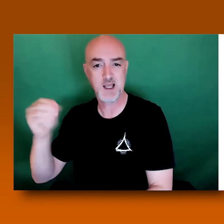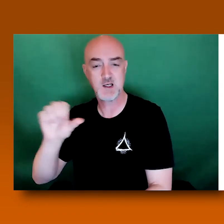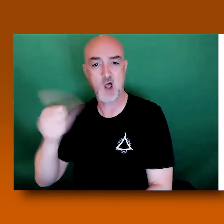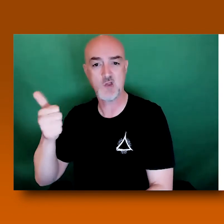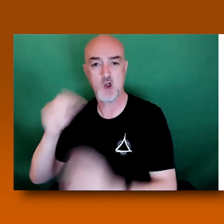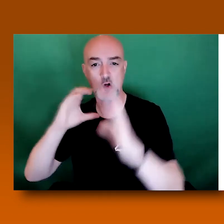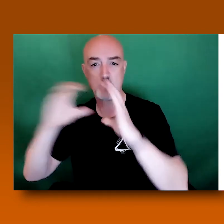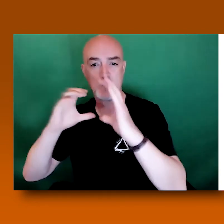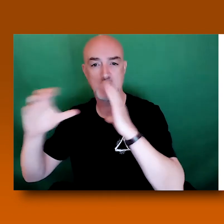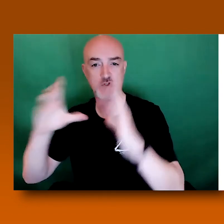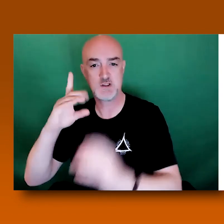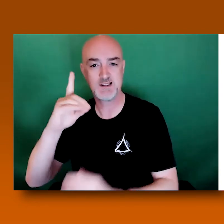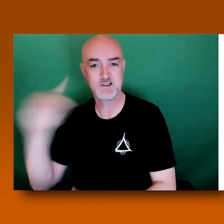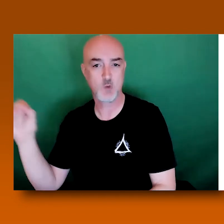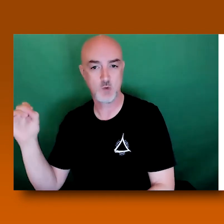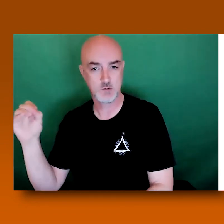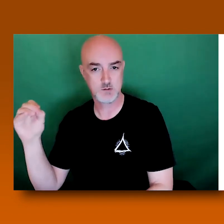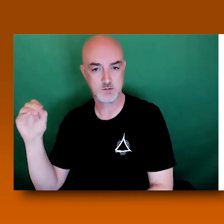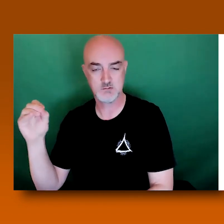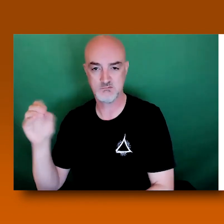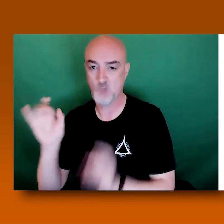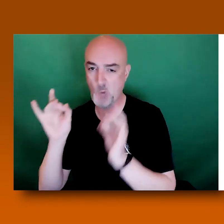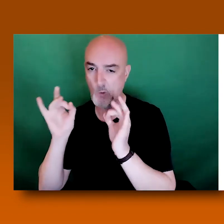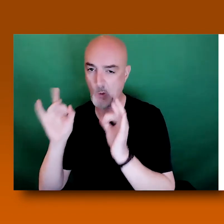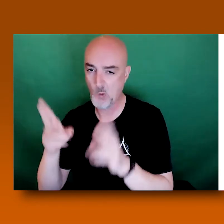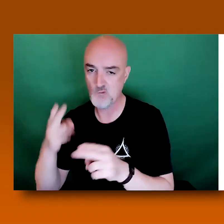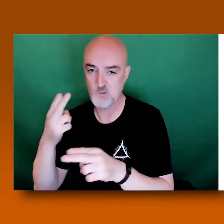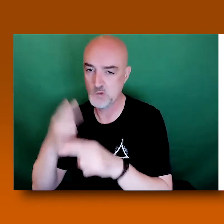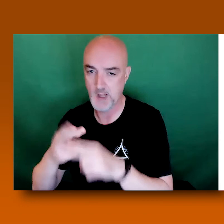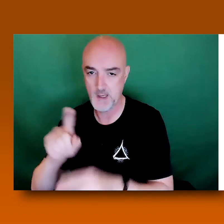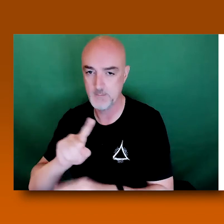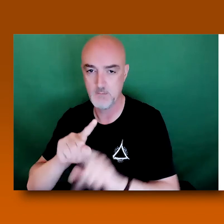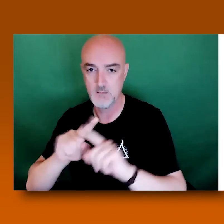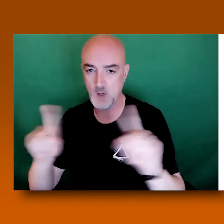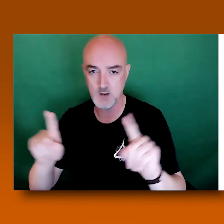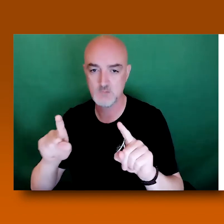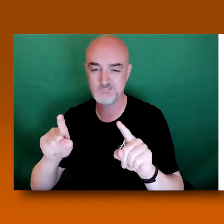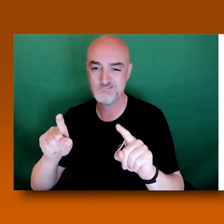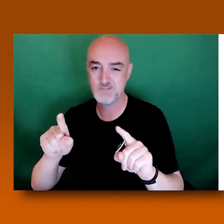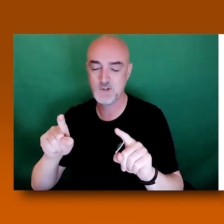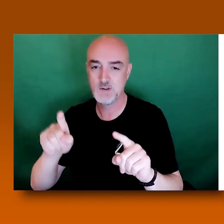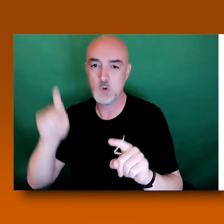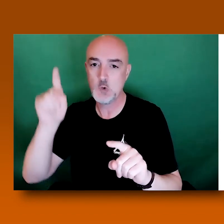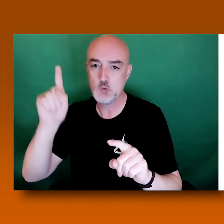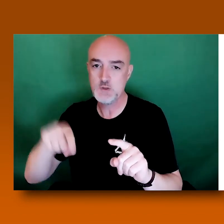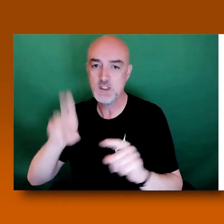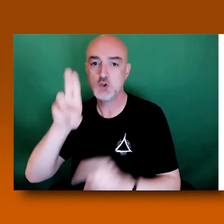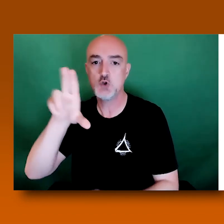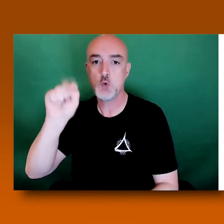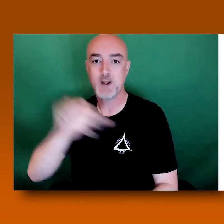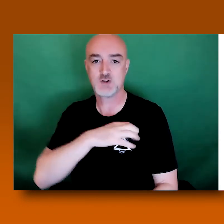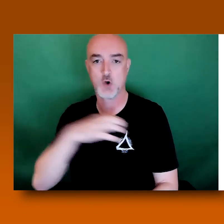and Other Communication Disorders, it's a terrible name, but that's the name of the group,